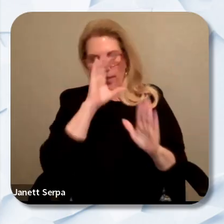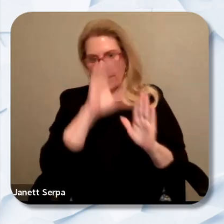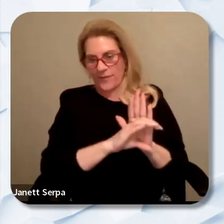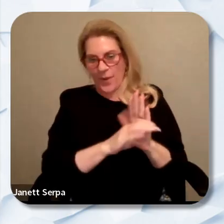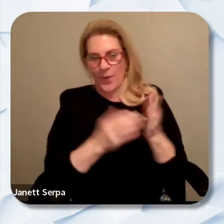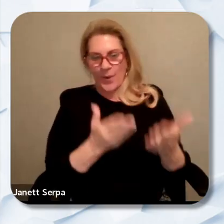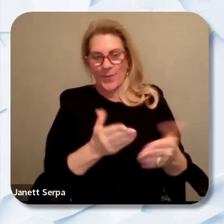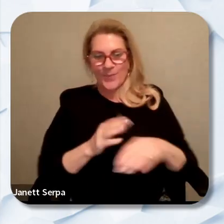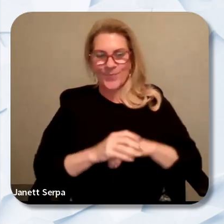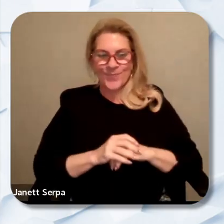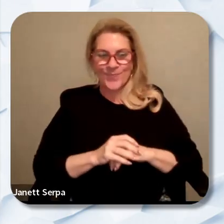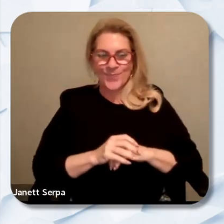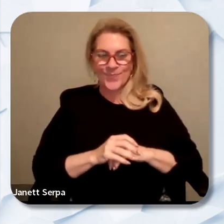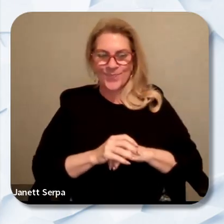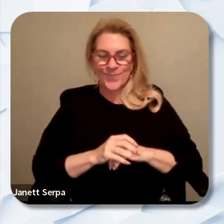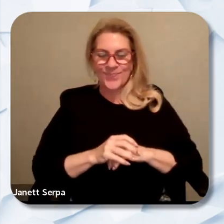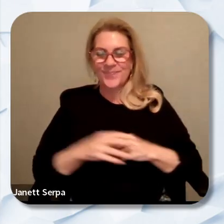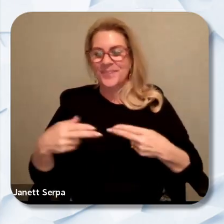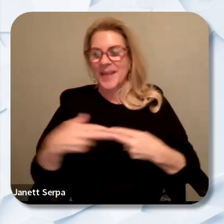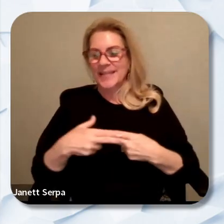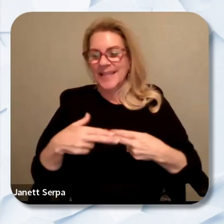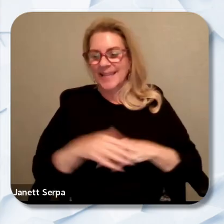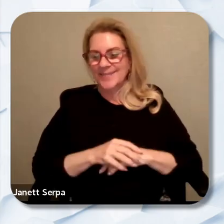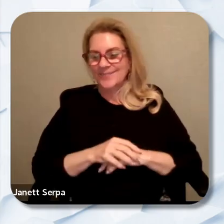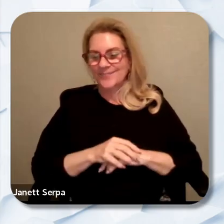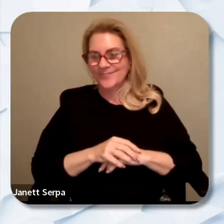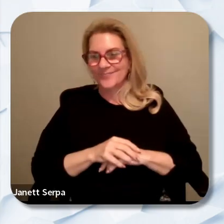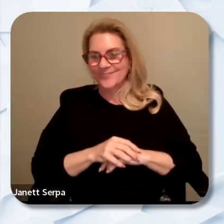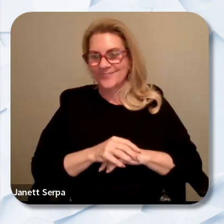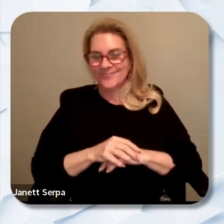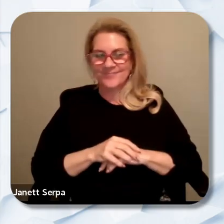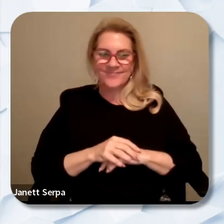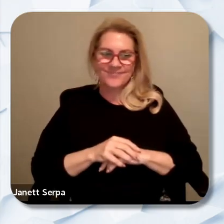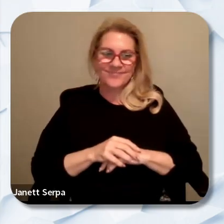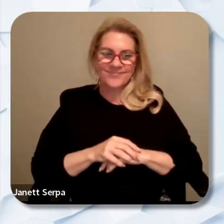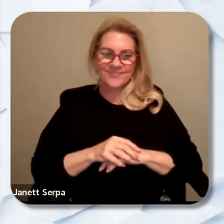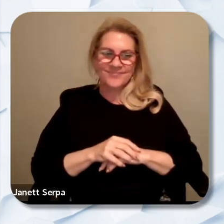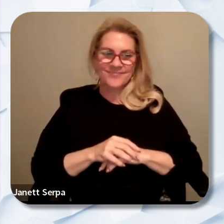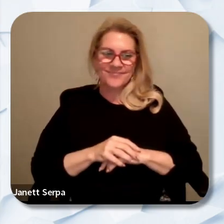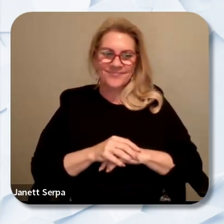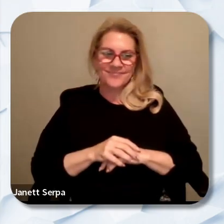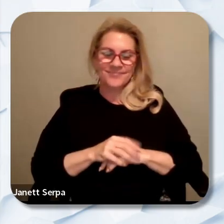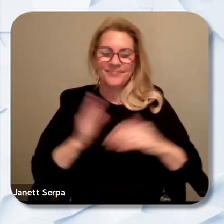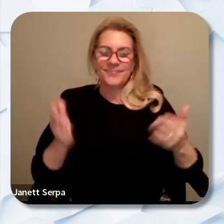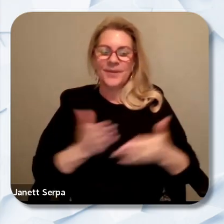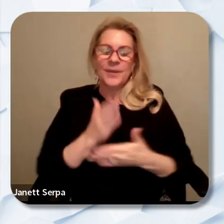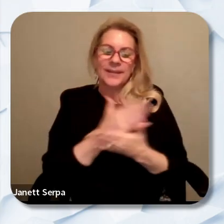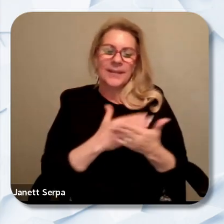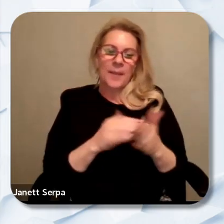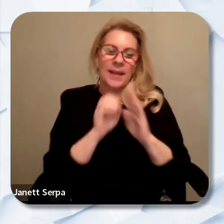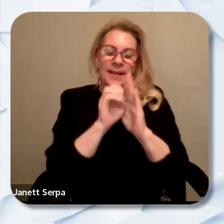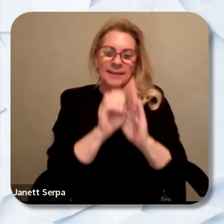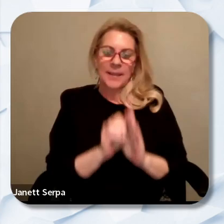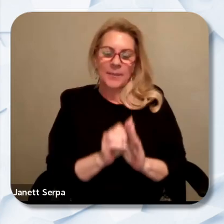and in practice. Next slide please. Here are some examples of what can be done with special